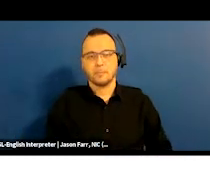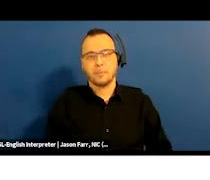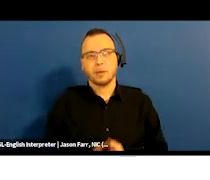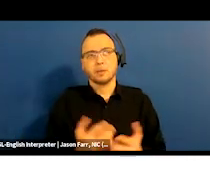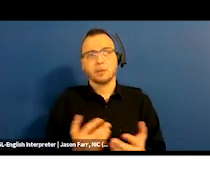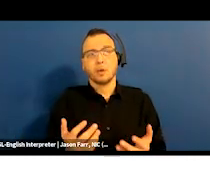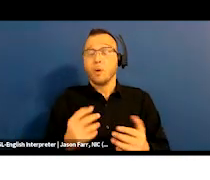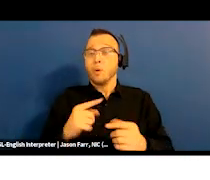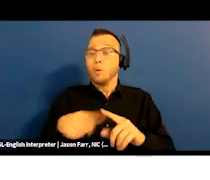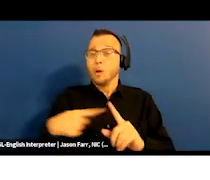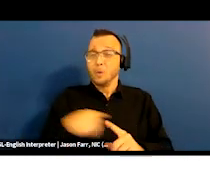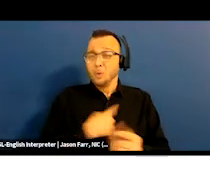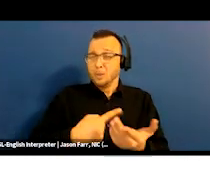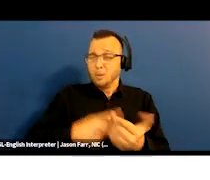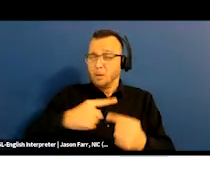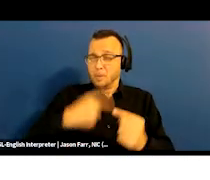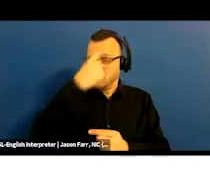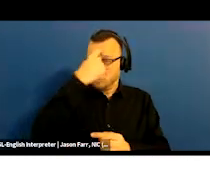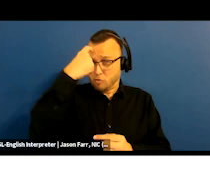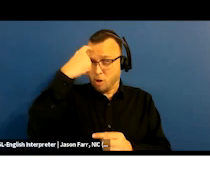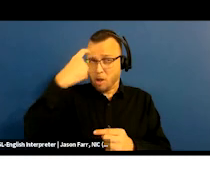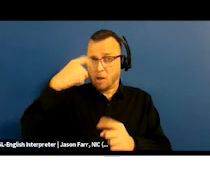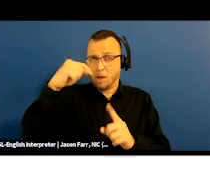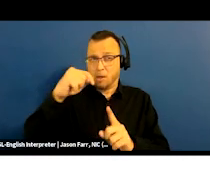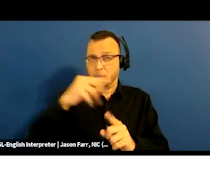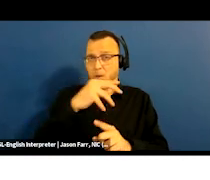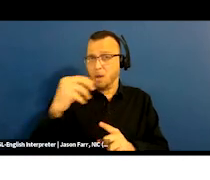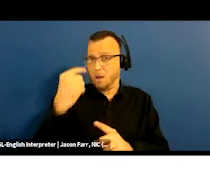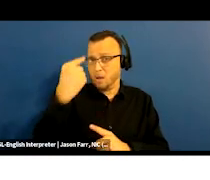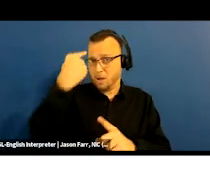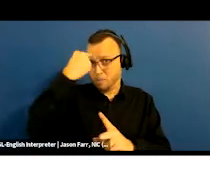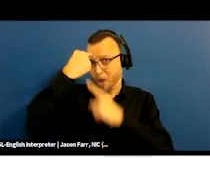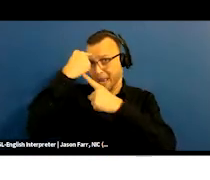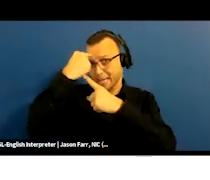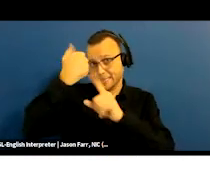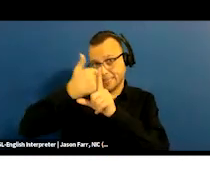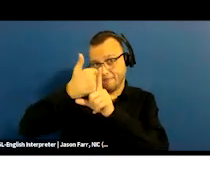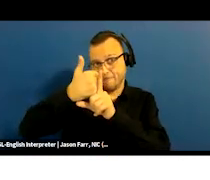that have experienced childhood trauma, their brains develop differently than individuals